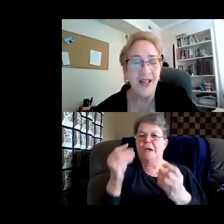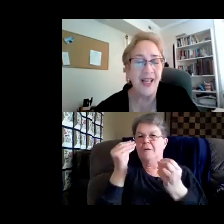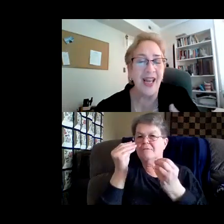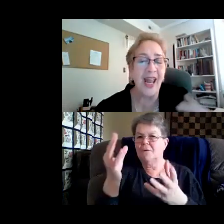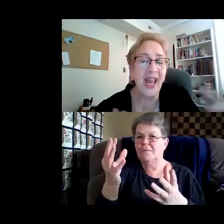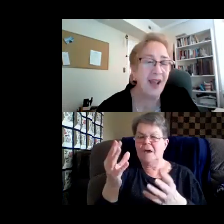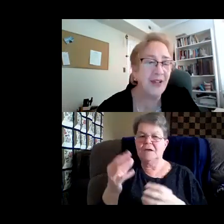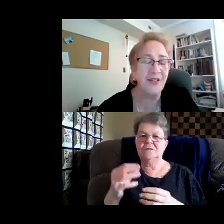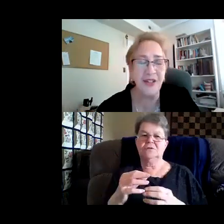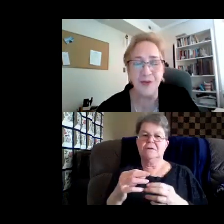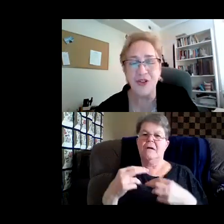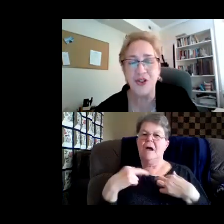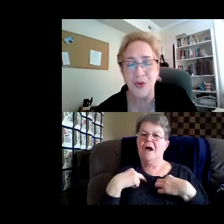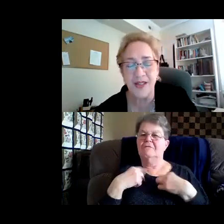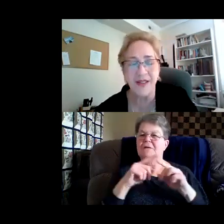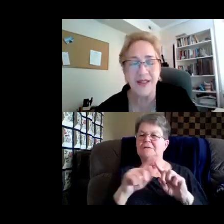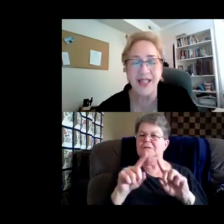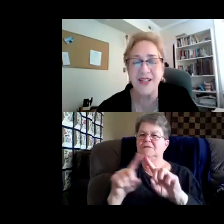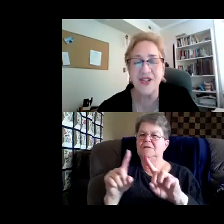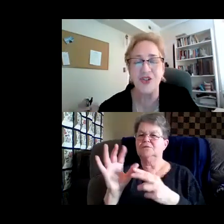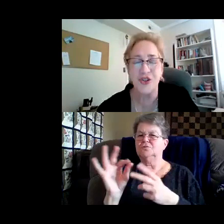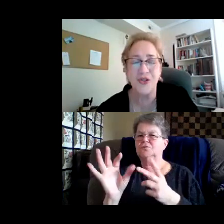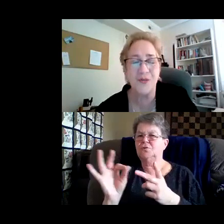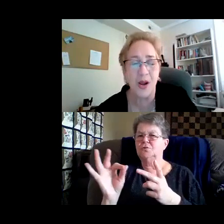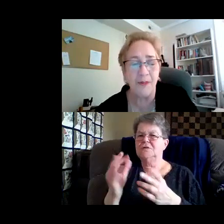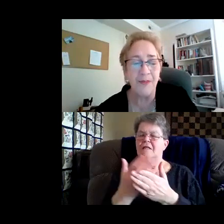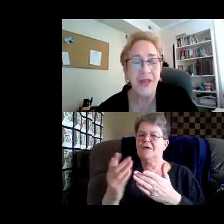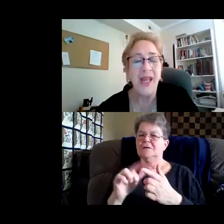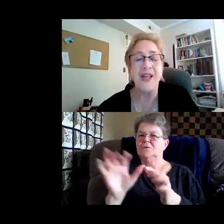and having different choices, things to choose from,